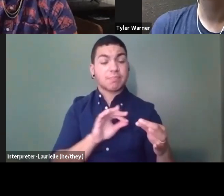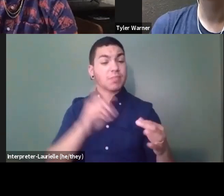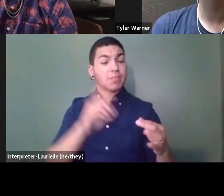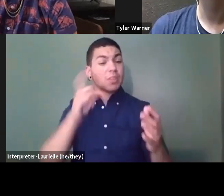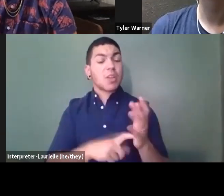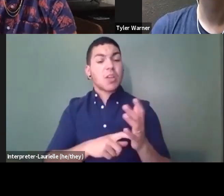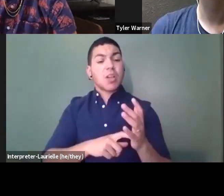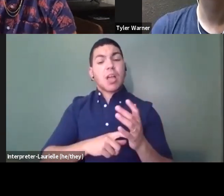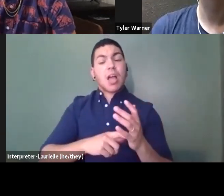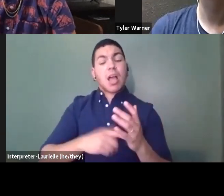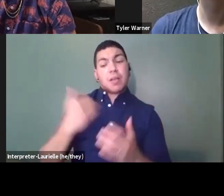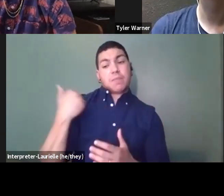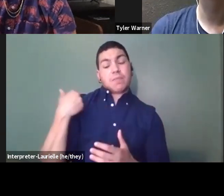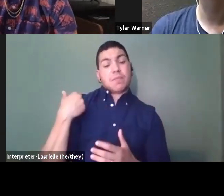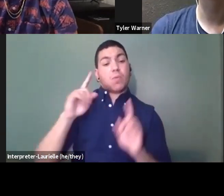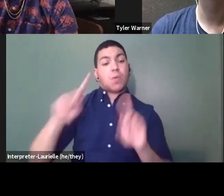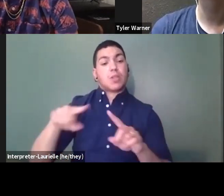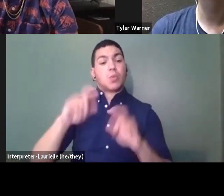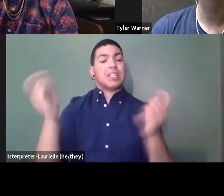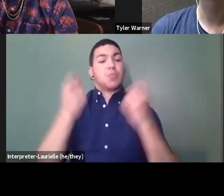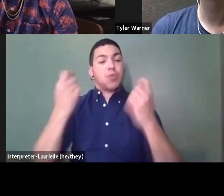sisters, too, and I was just thinking about how all of my